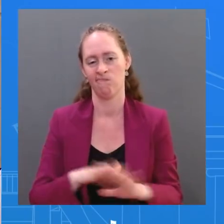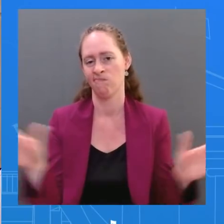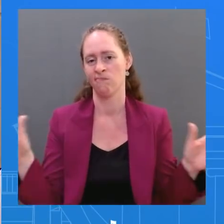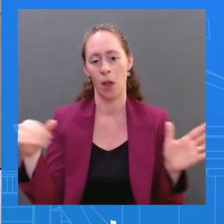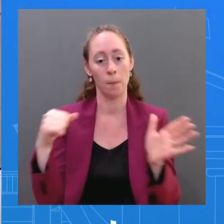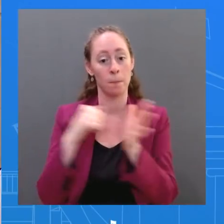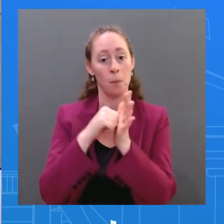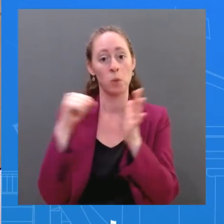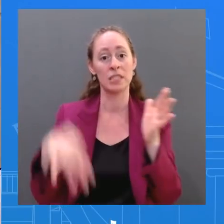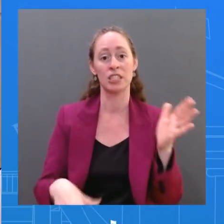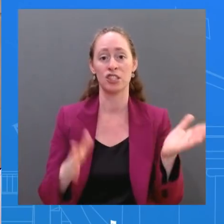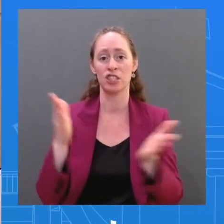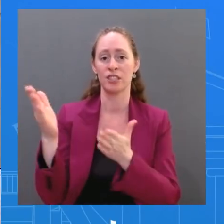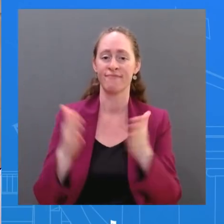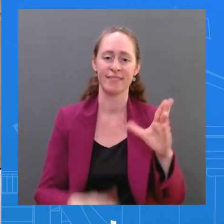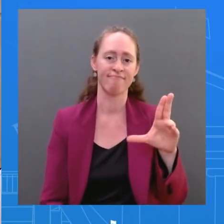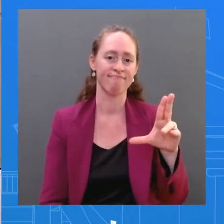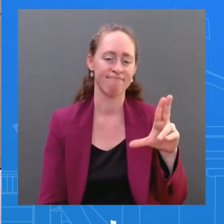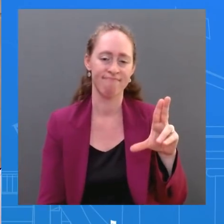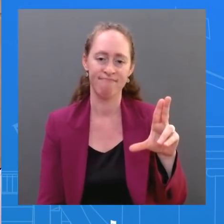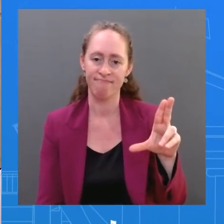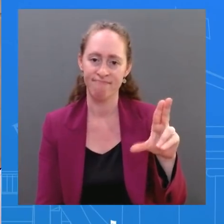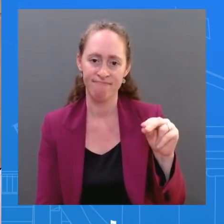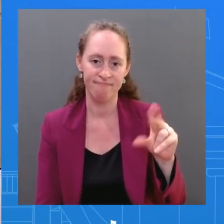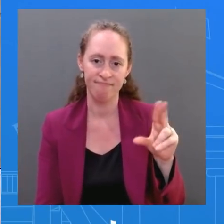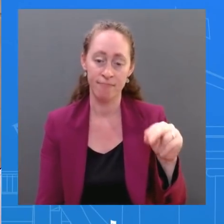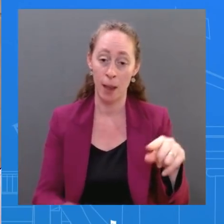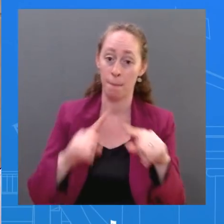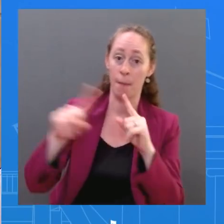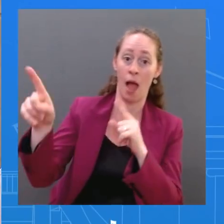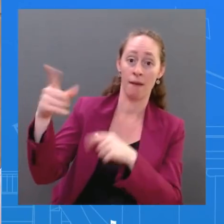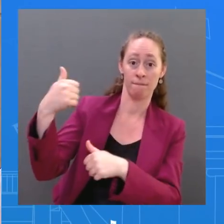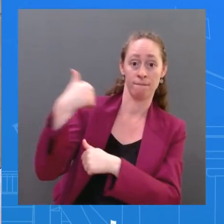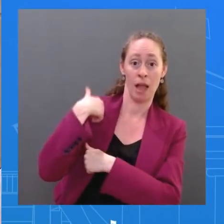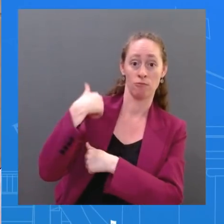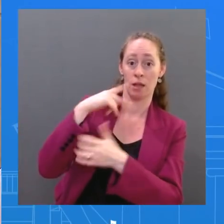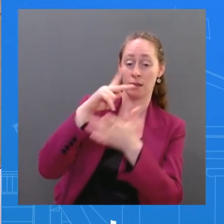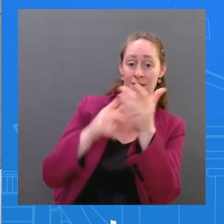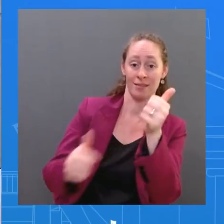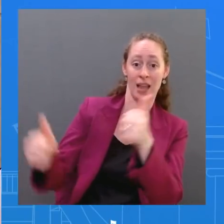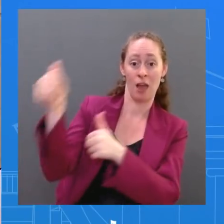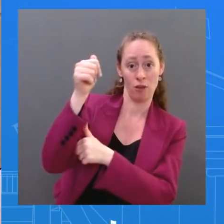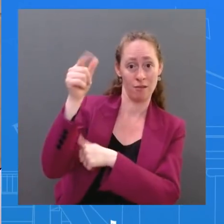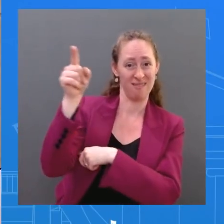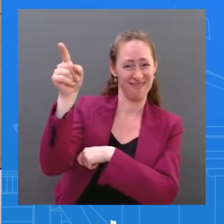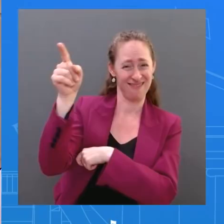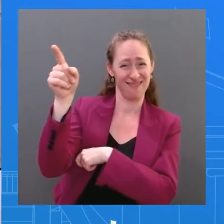he told them in April that the VA has statutory authority to provide abortion services, that the law permits it.